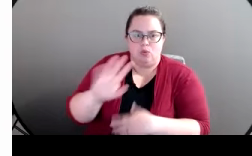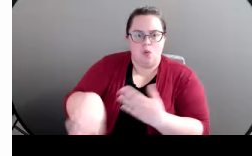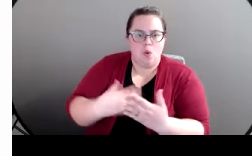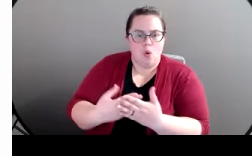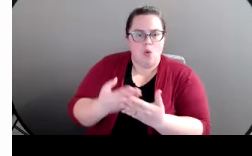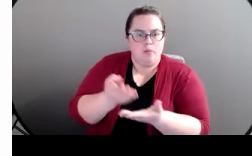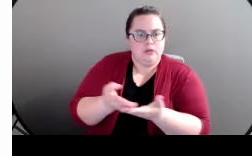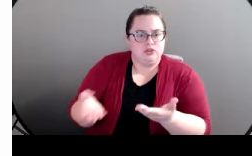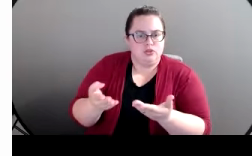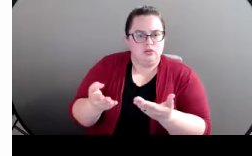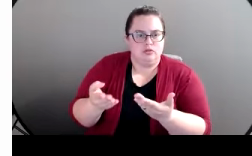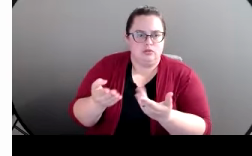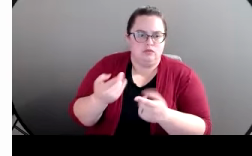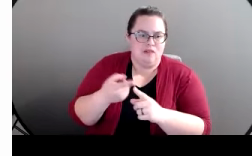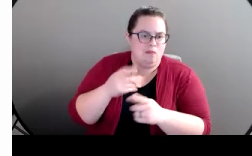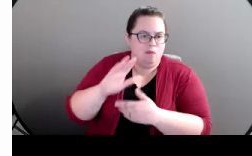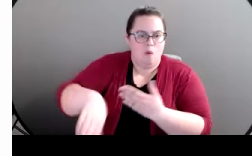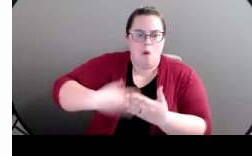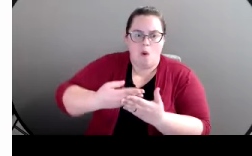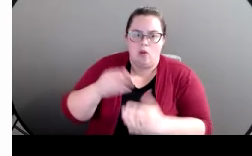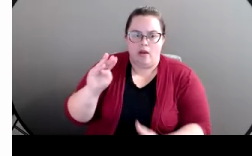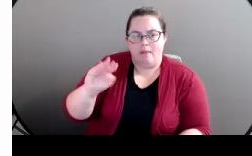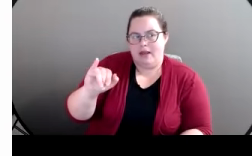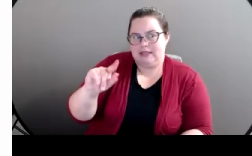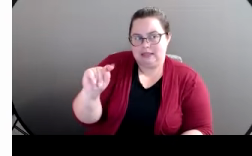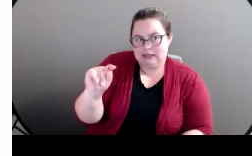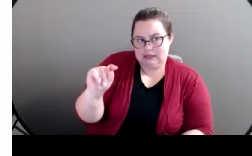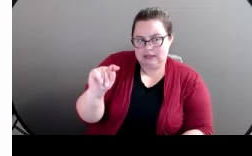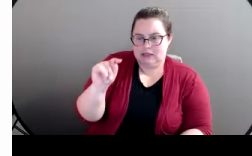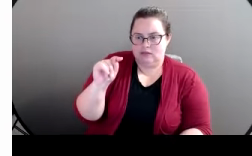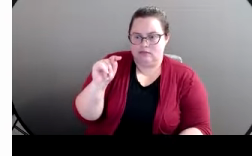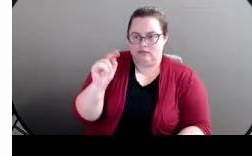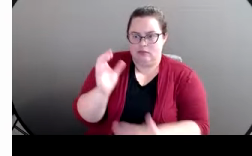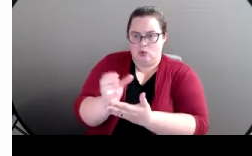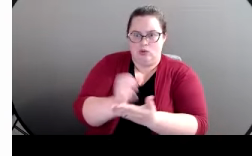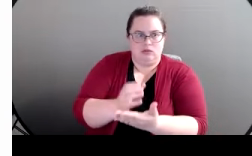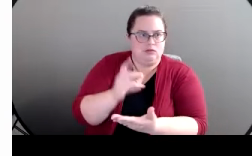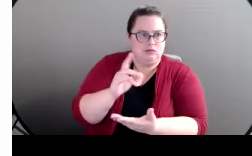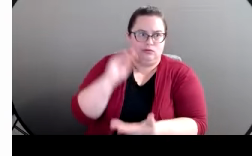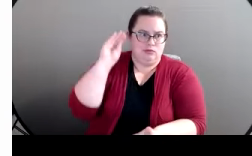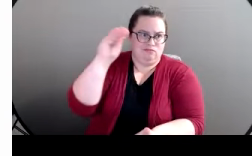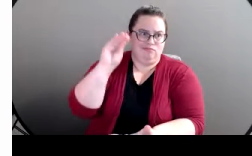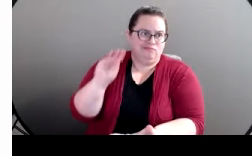from all MIT courses, into this database so that people can come in